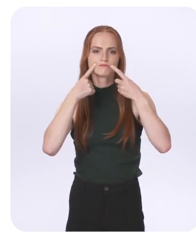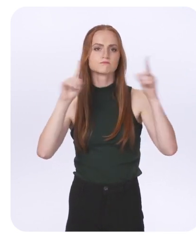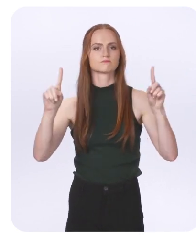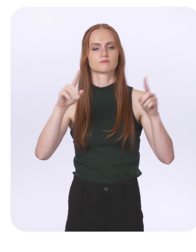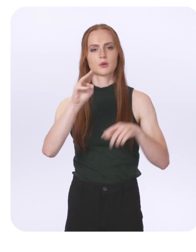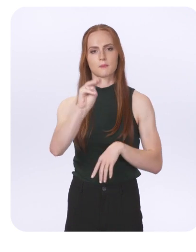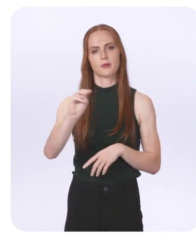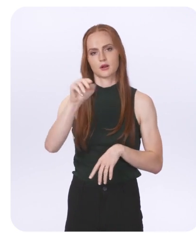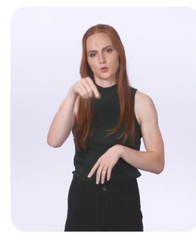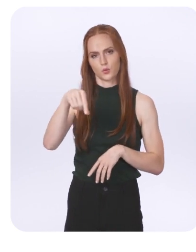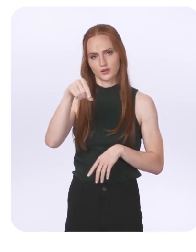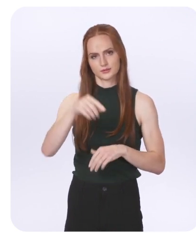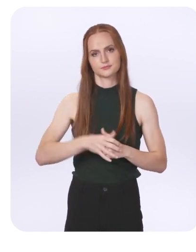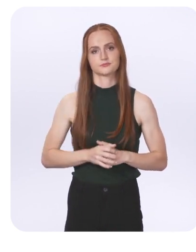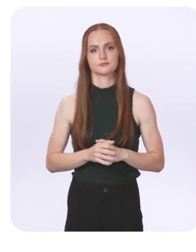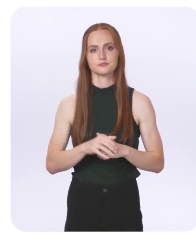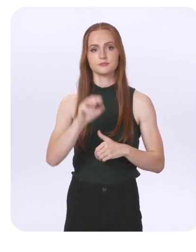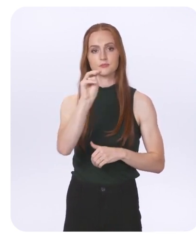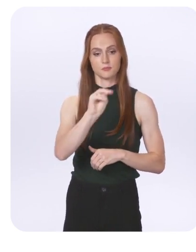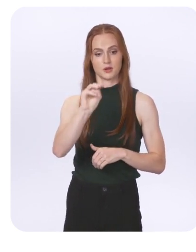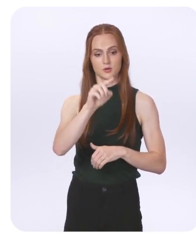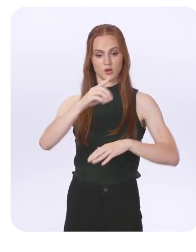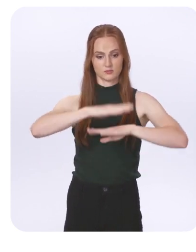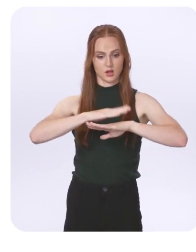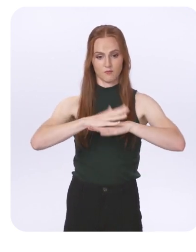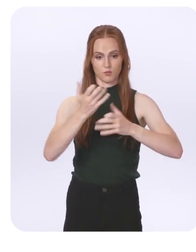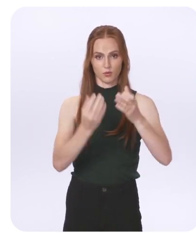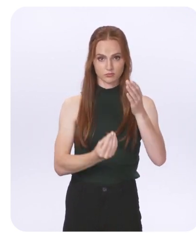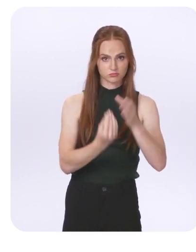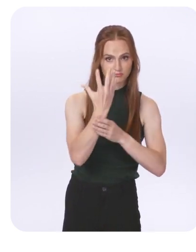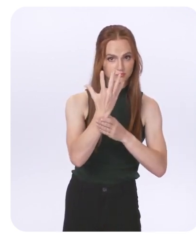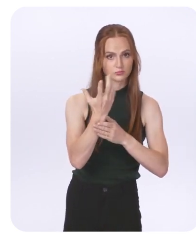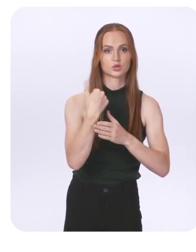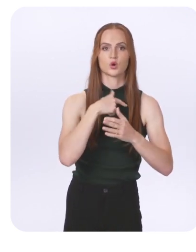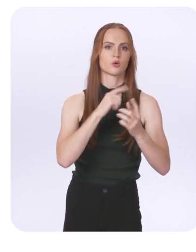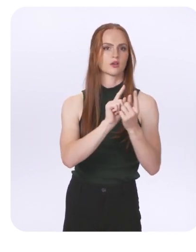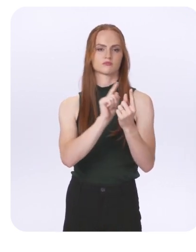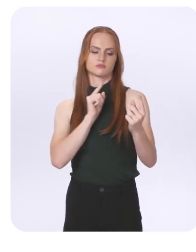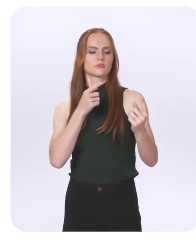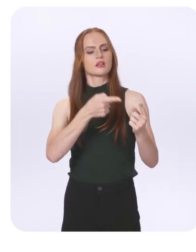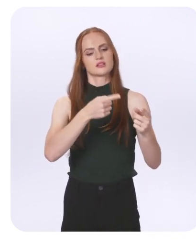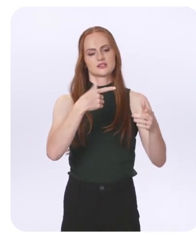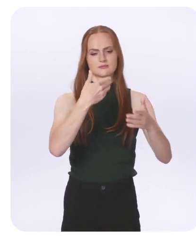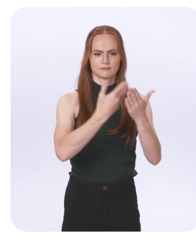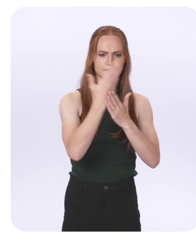To scale Meta Quest, we must move away from manual processes to self-serve tools.